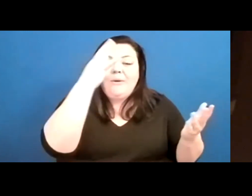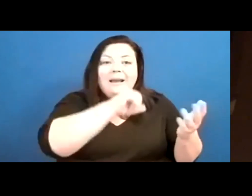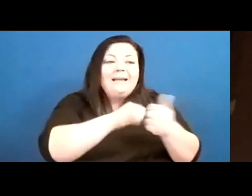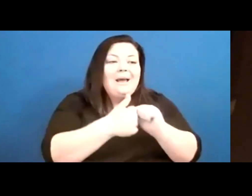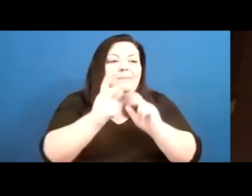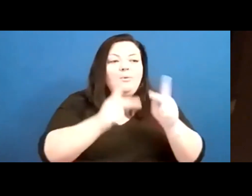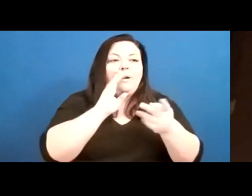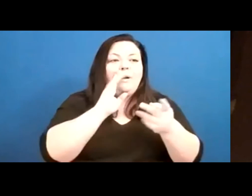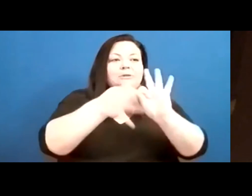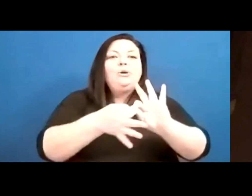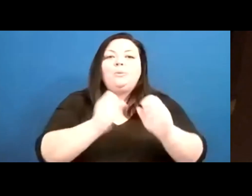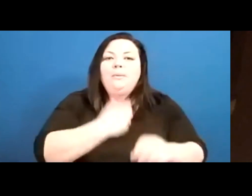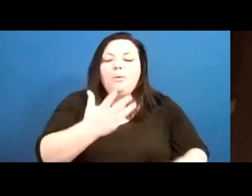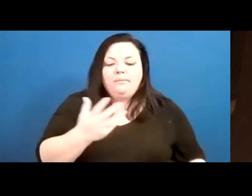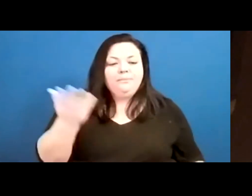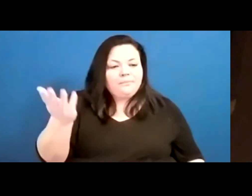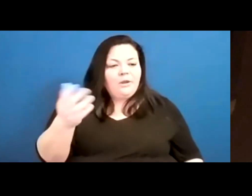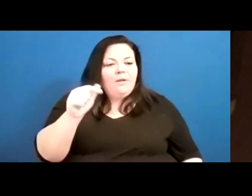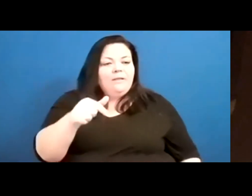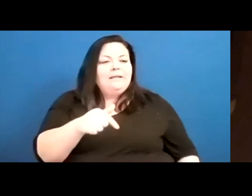um, so this is "From Bird to Barn Swallow"